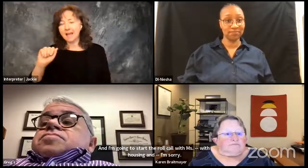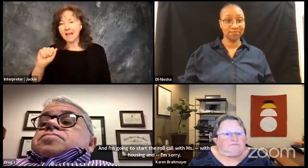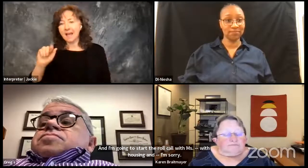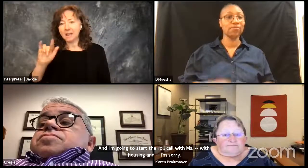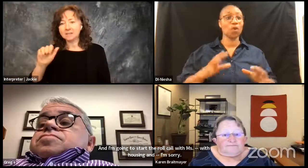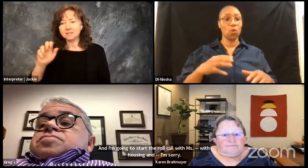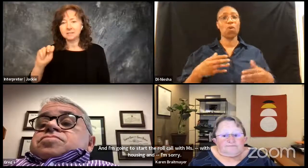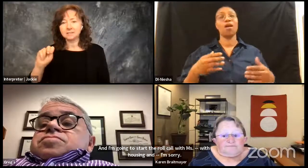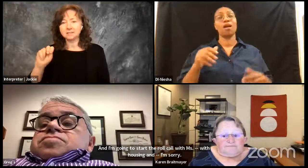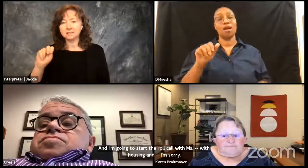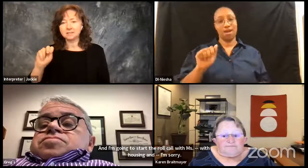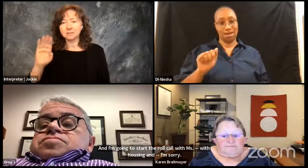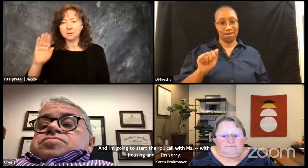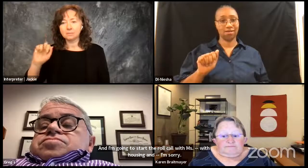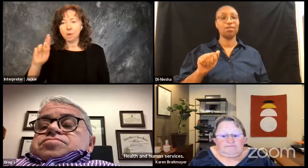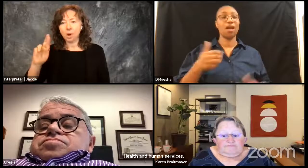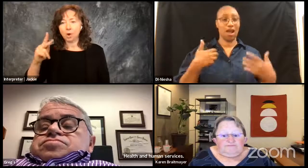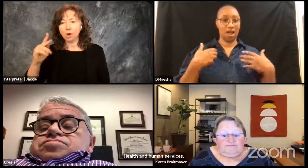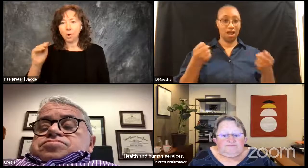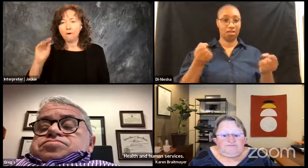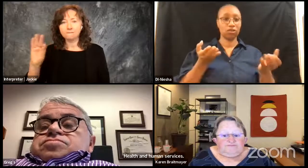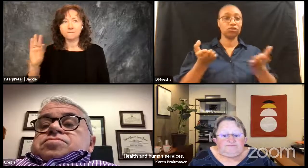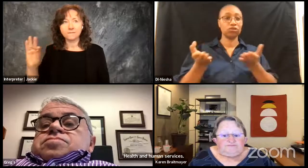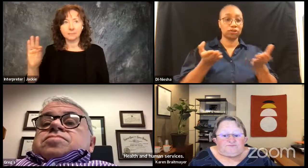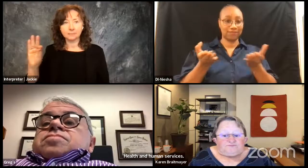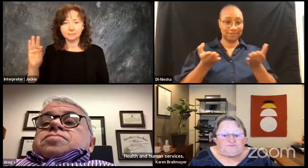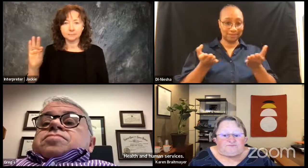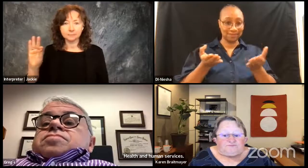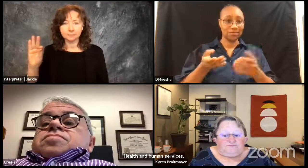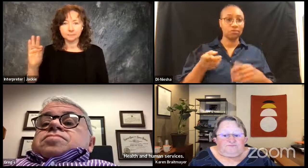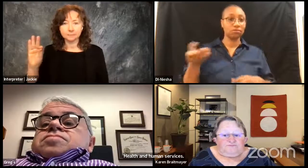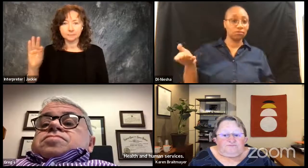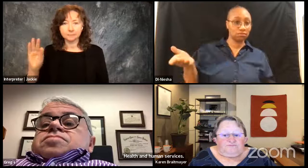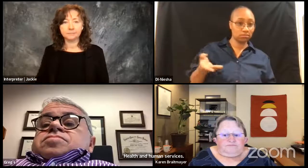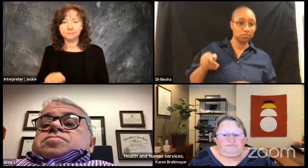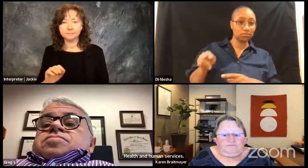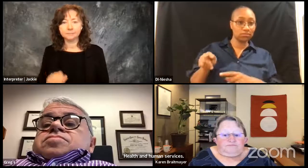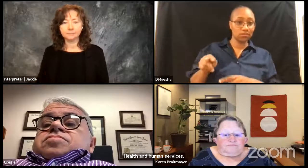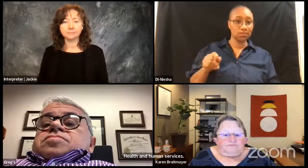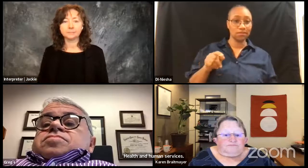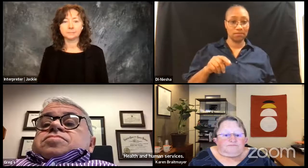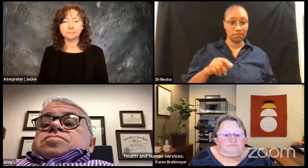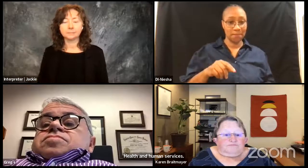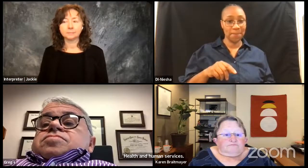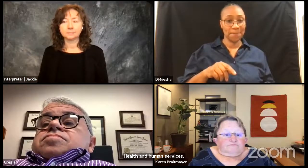Alison Barkoff? Karen Braitmayer?